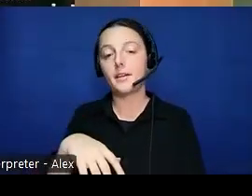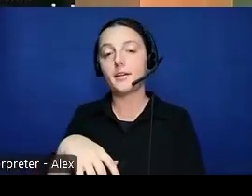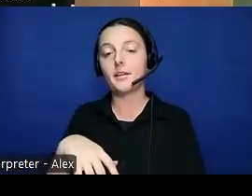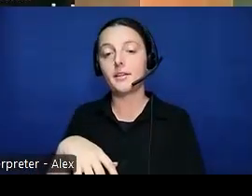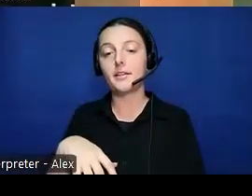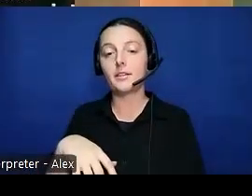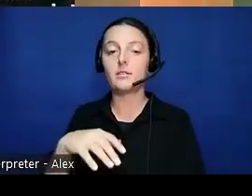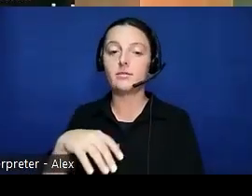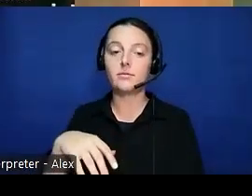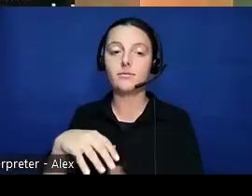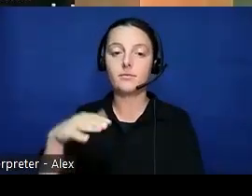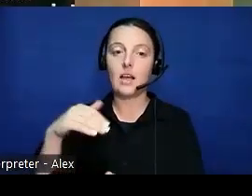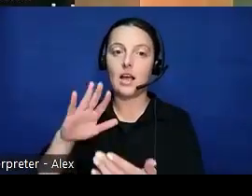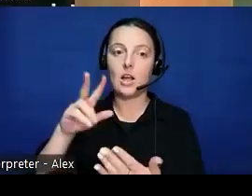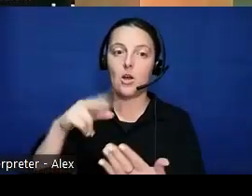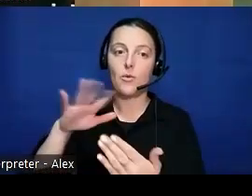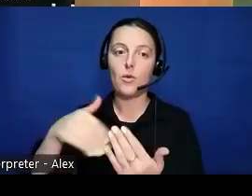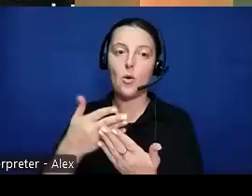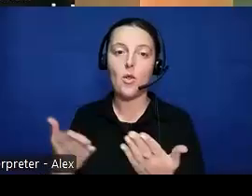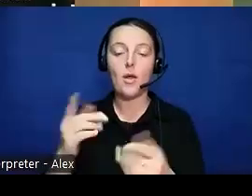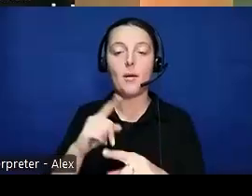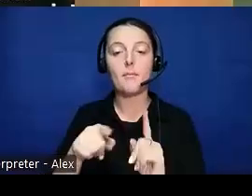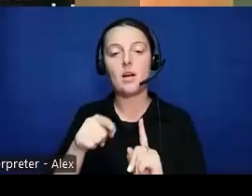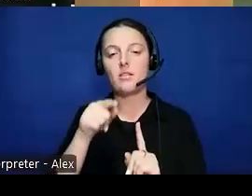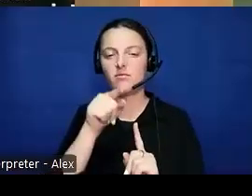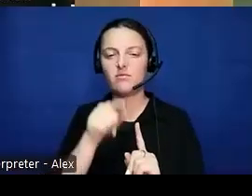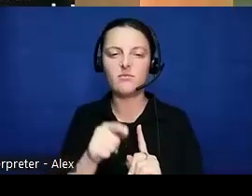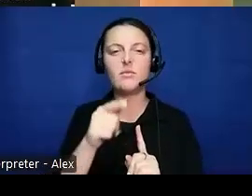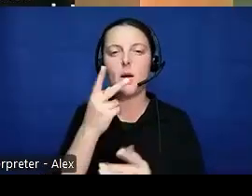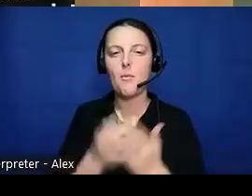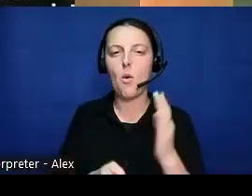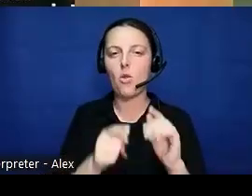which you know, both of these entities have been just so mysterious for so long. Um, let's let's